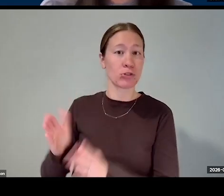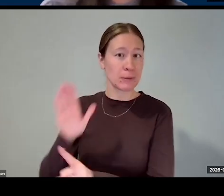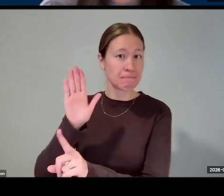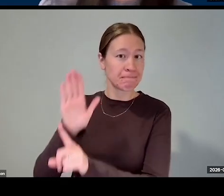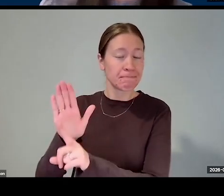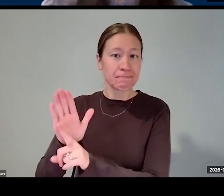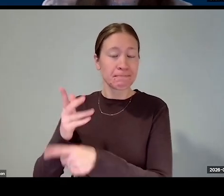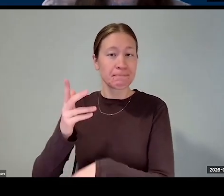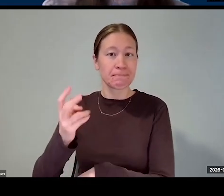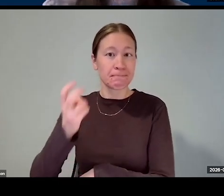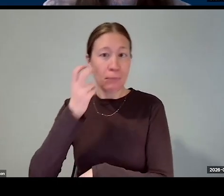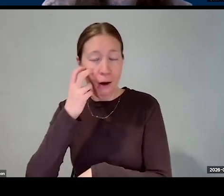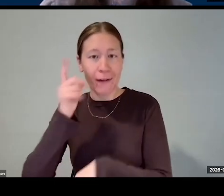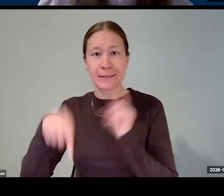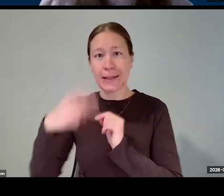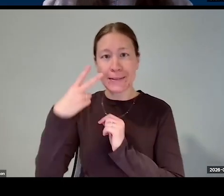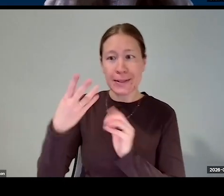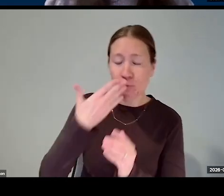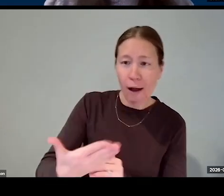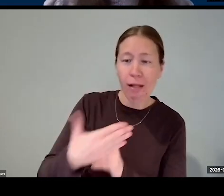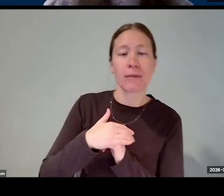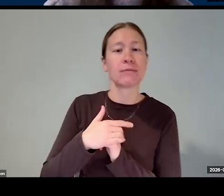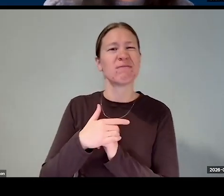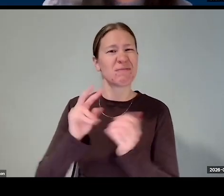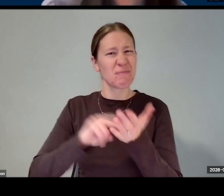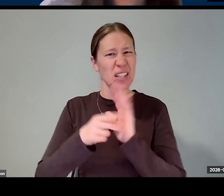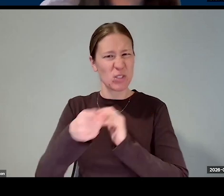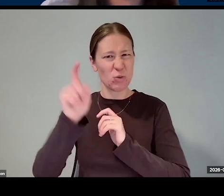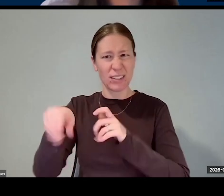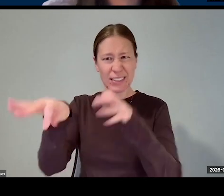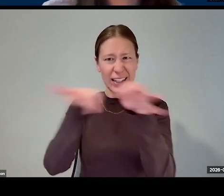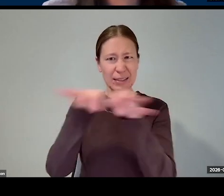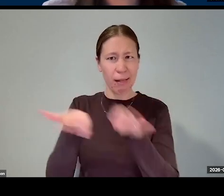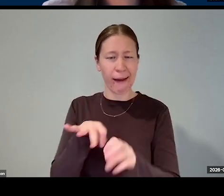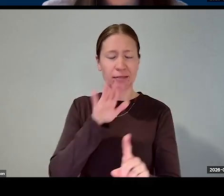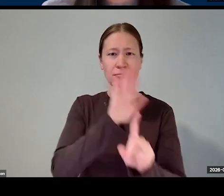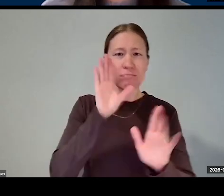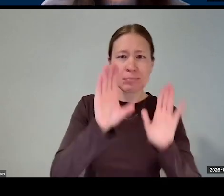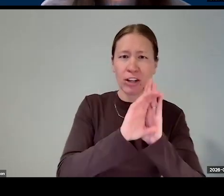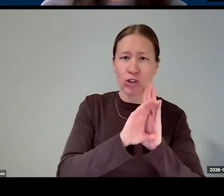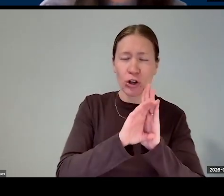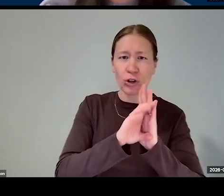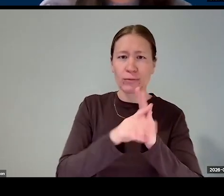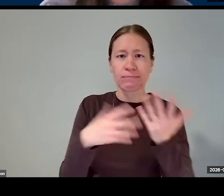what is going on in the image you added to your slide deck. If someone is using assistive tech,